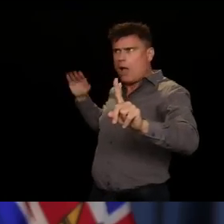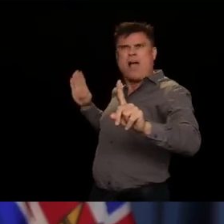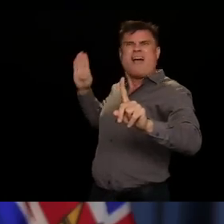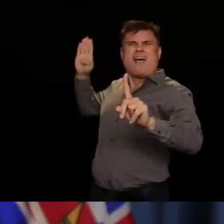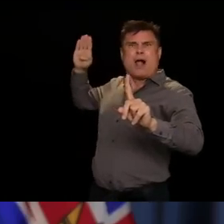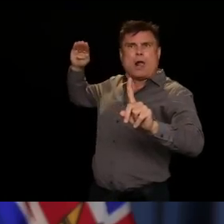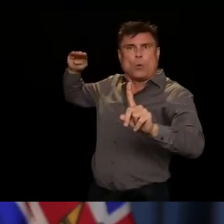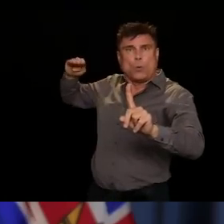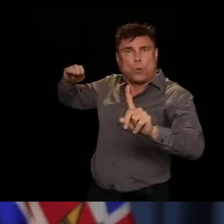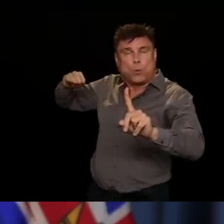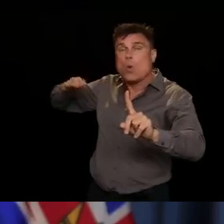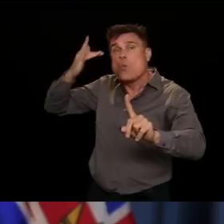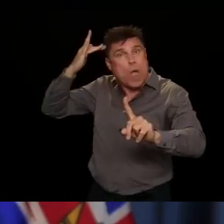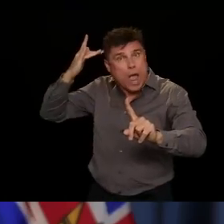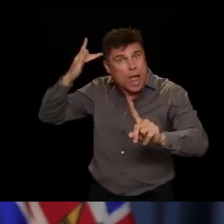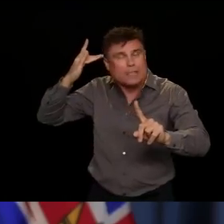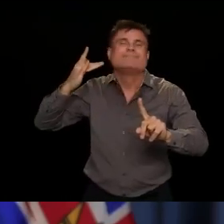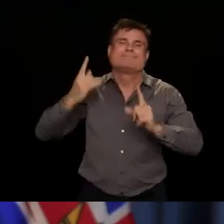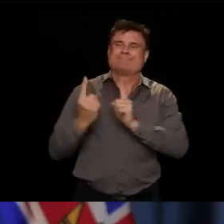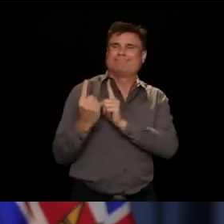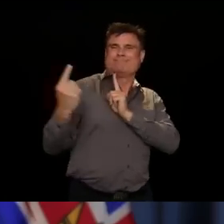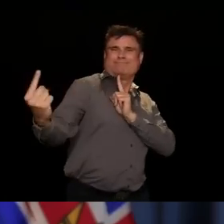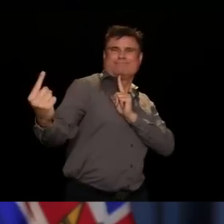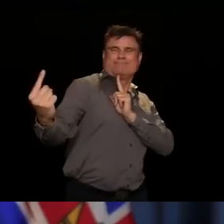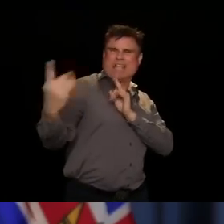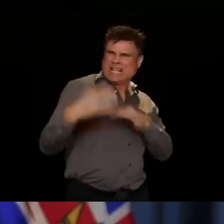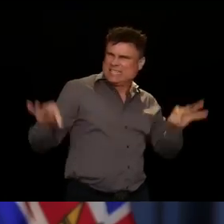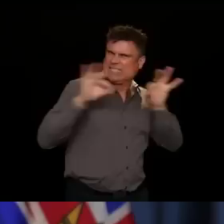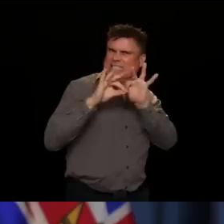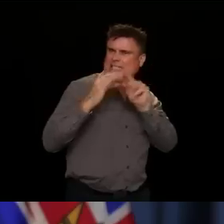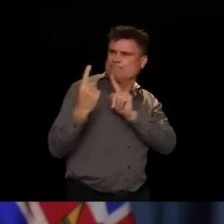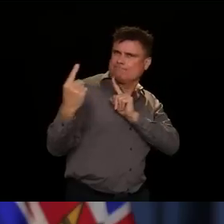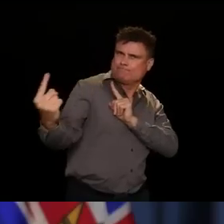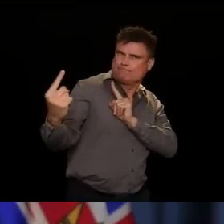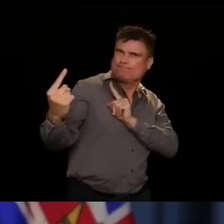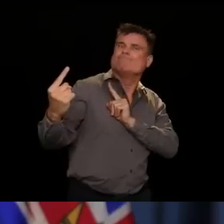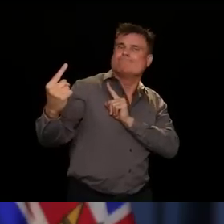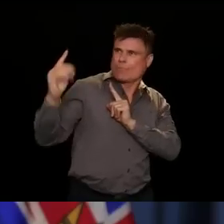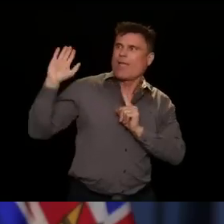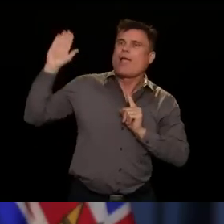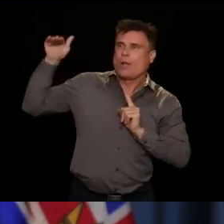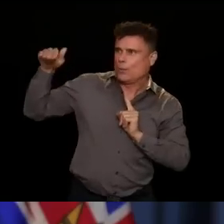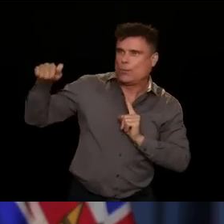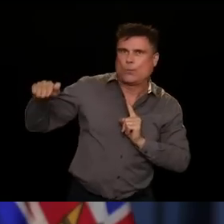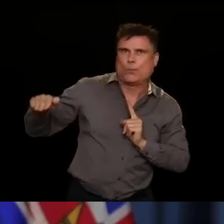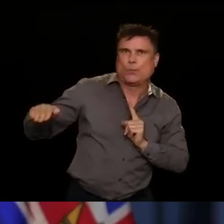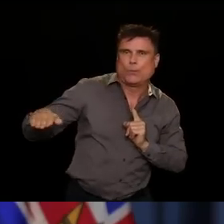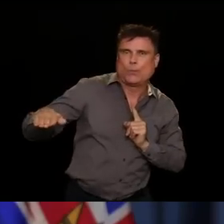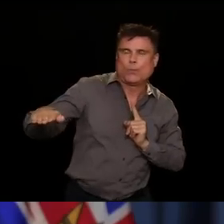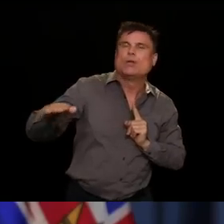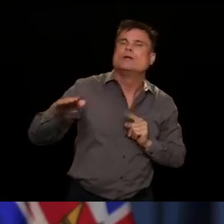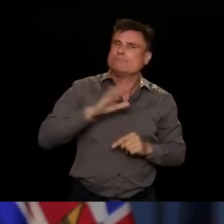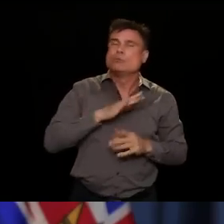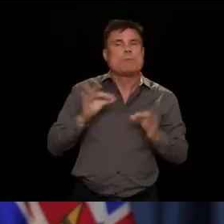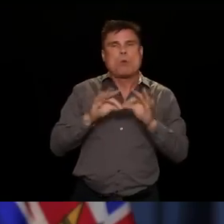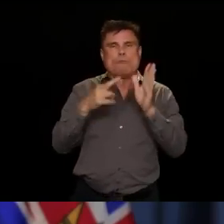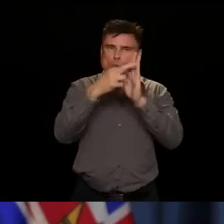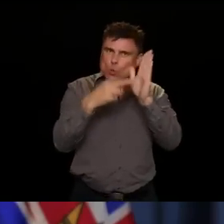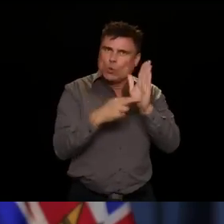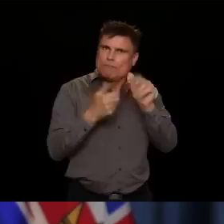those two words have made the greatest difference in our effort to slow the spread and they are as important, more important today than ever.